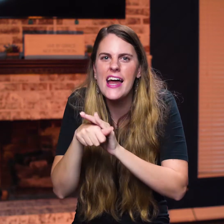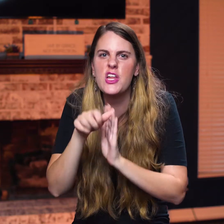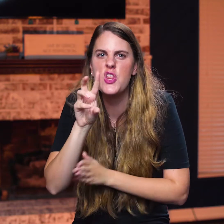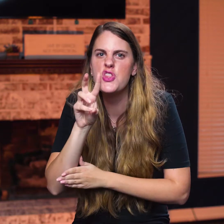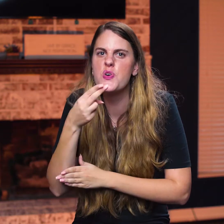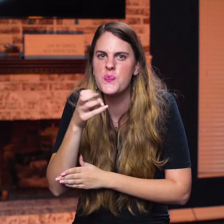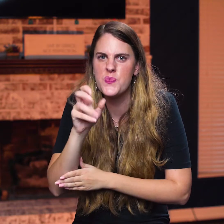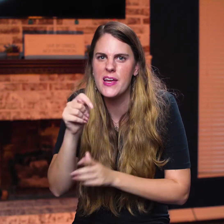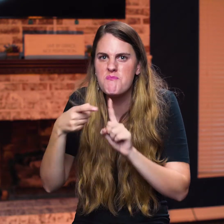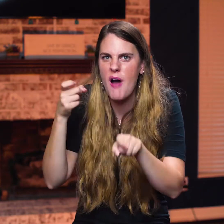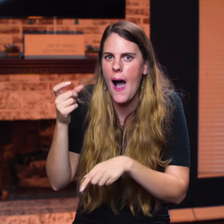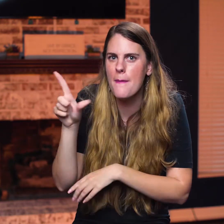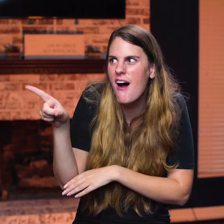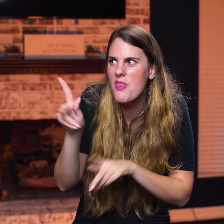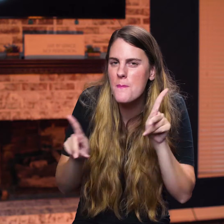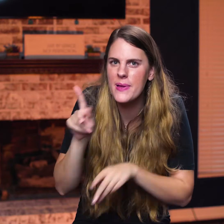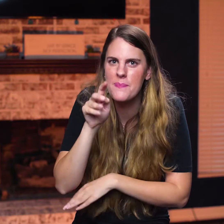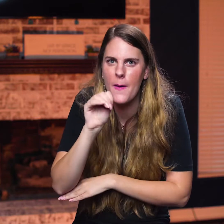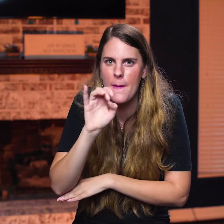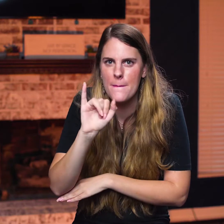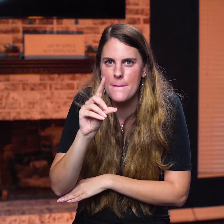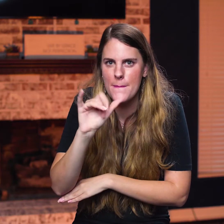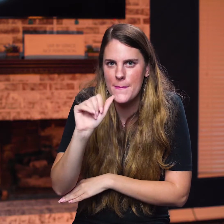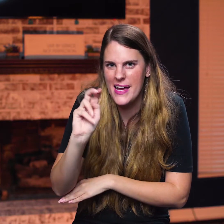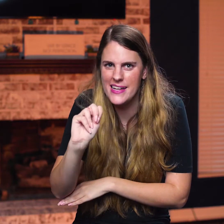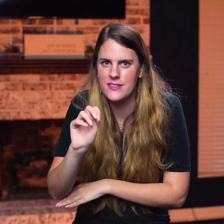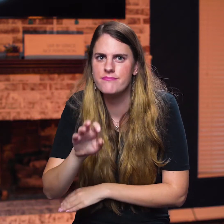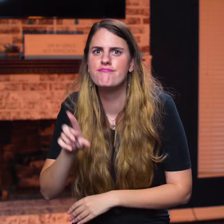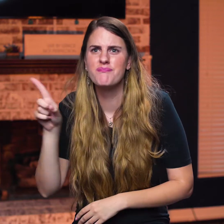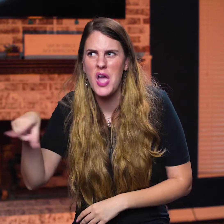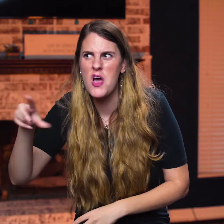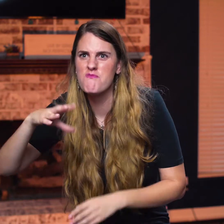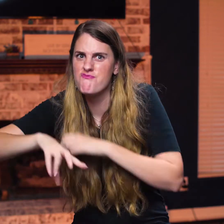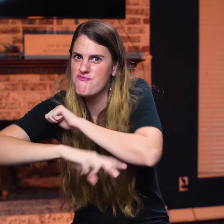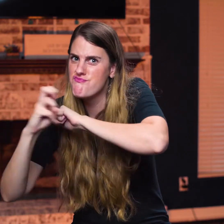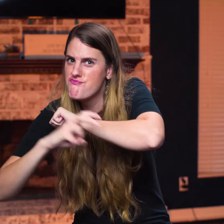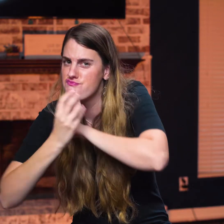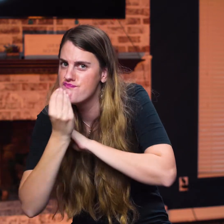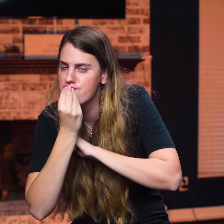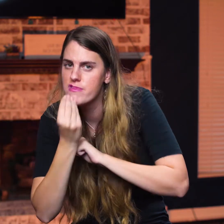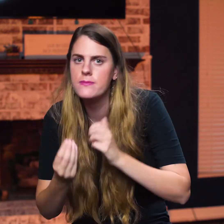the wheat from the Midianite food stealers.